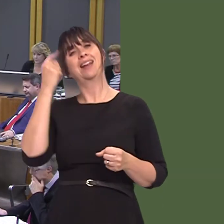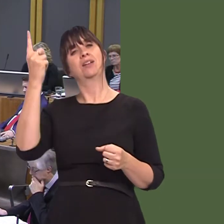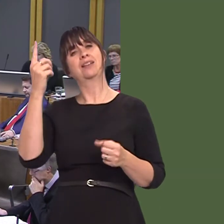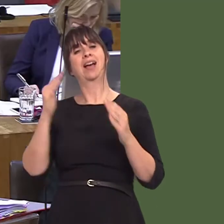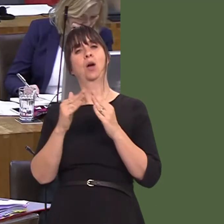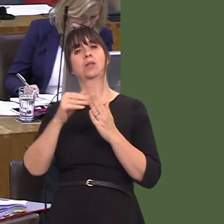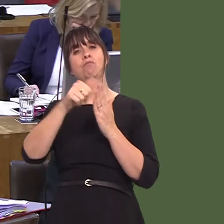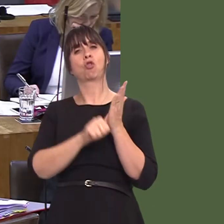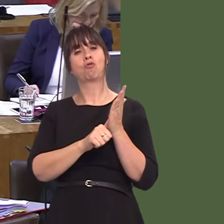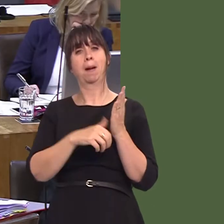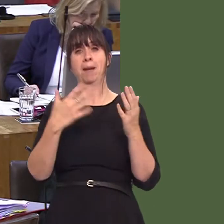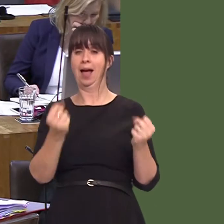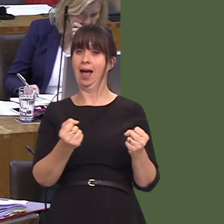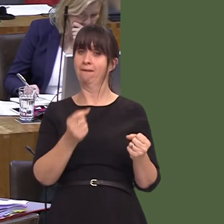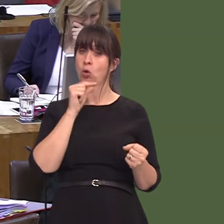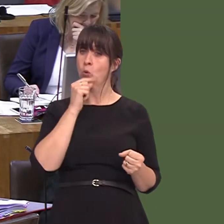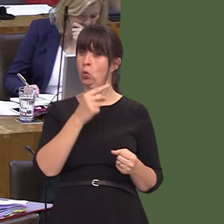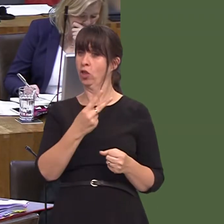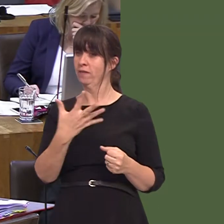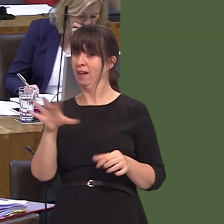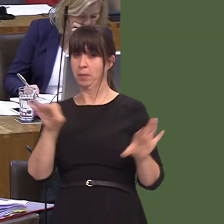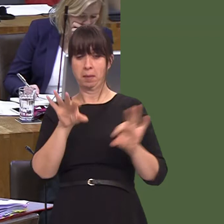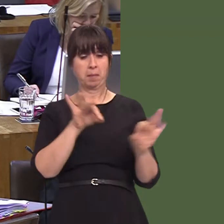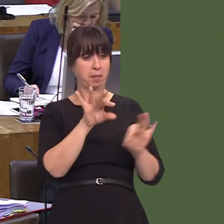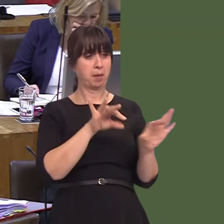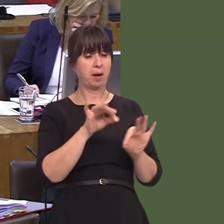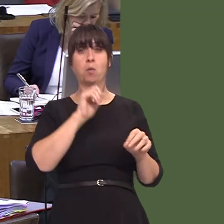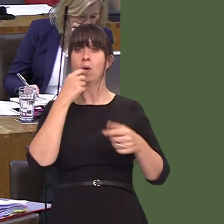They have been assessed by an independent panel, and we will be announcing the ones